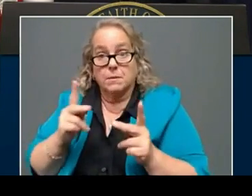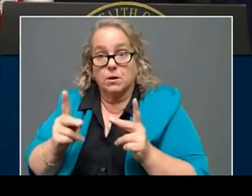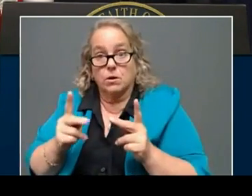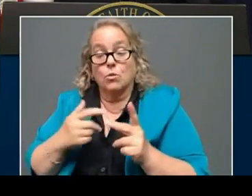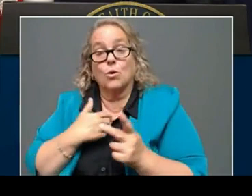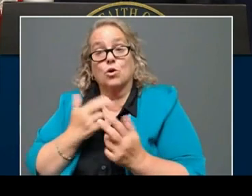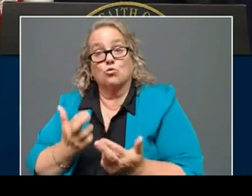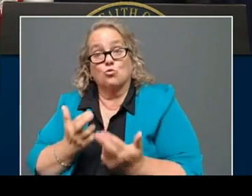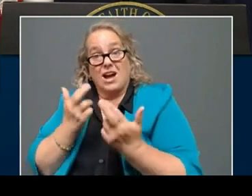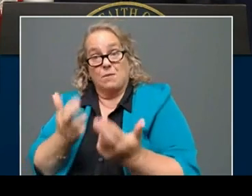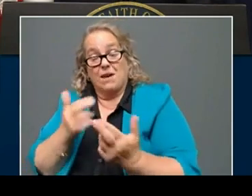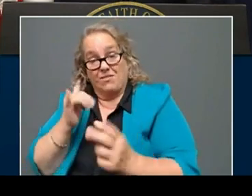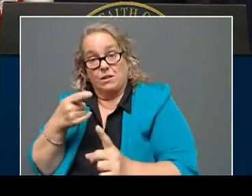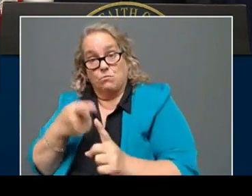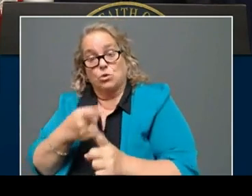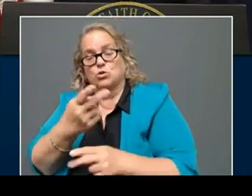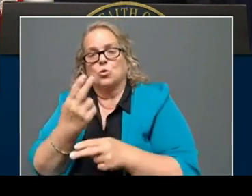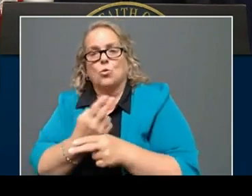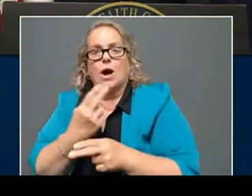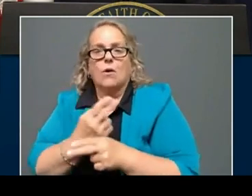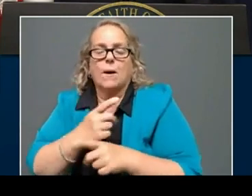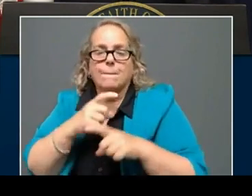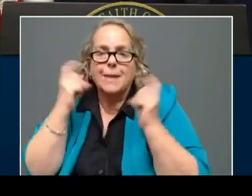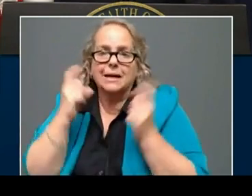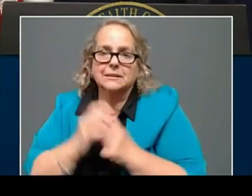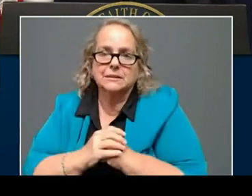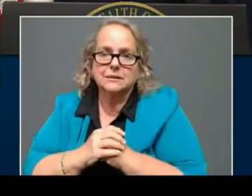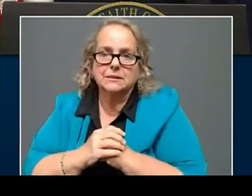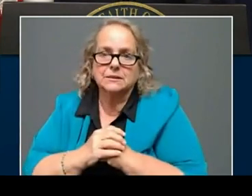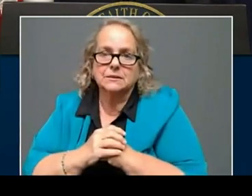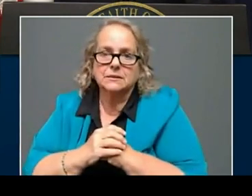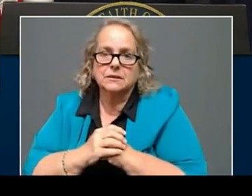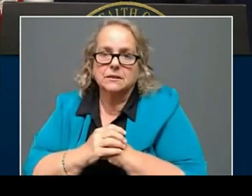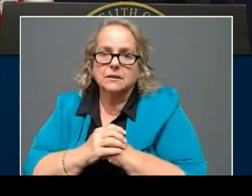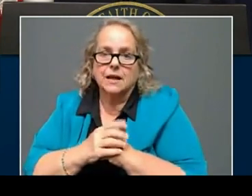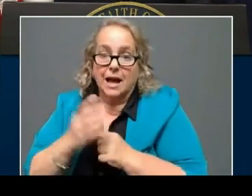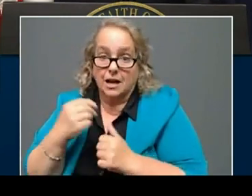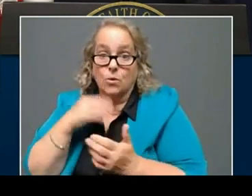point that you wear a mask, whatever and we'll learn at some point. What is